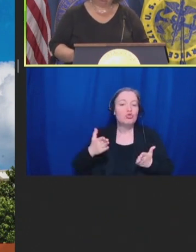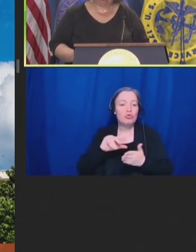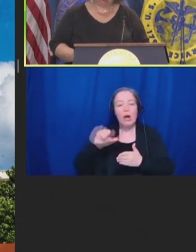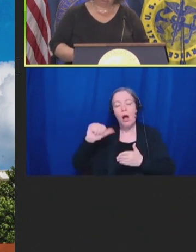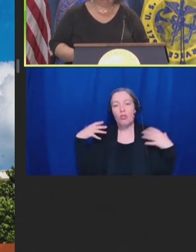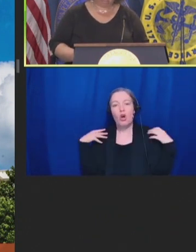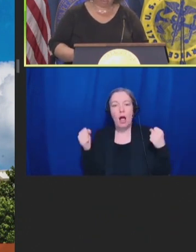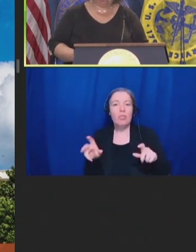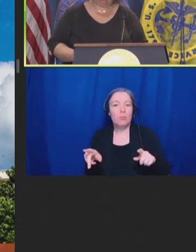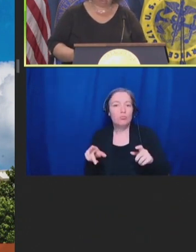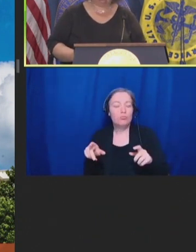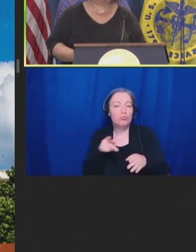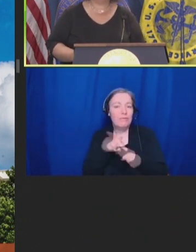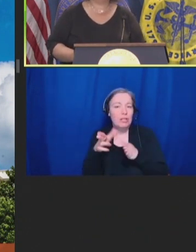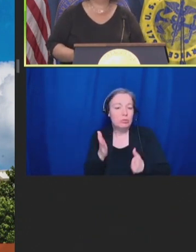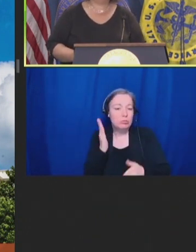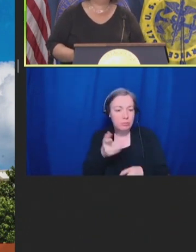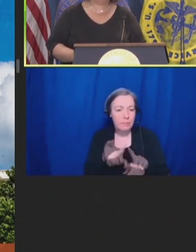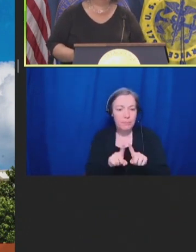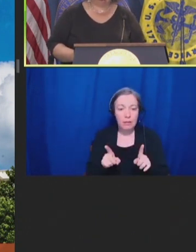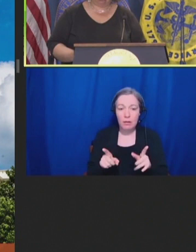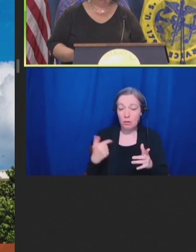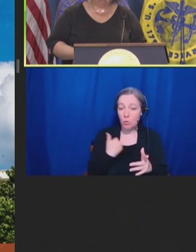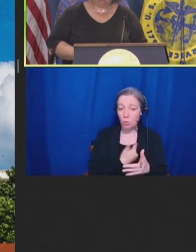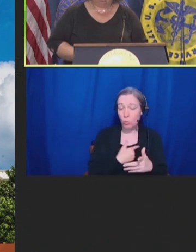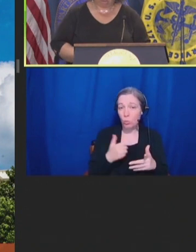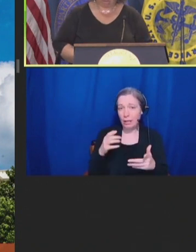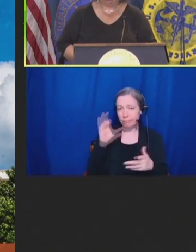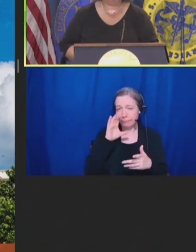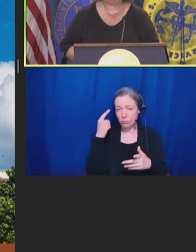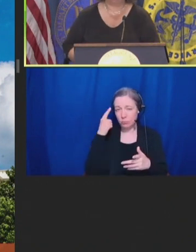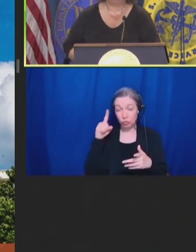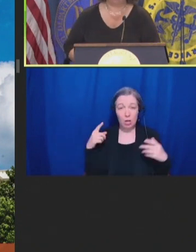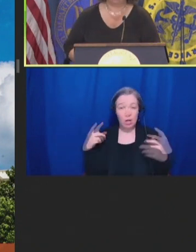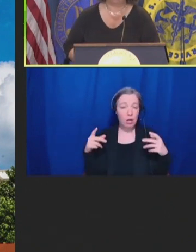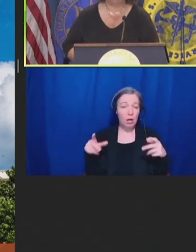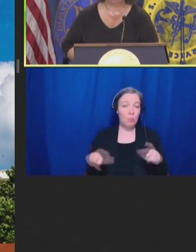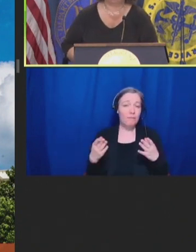public health practice, and also look to really provide public health and health expertise. Not